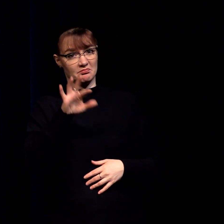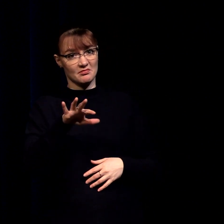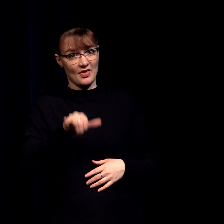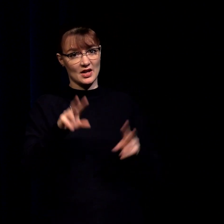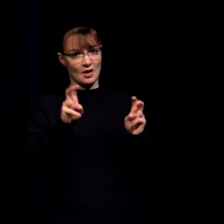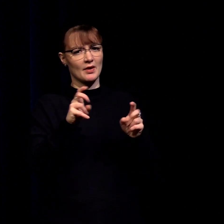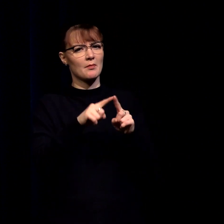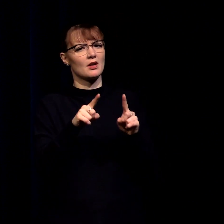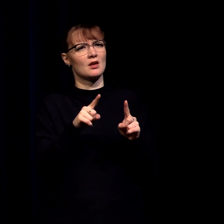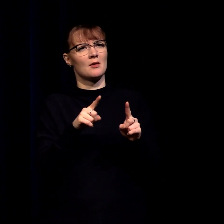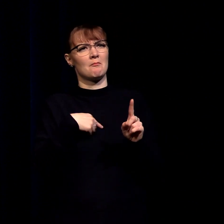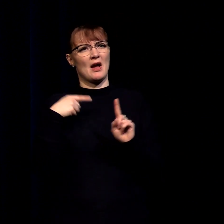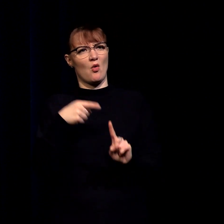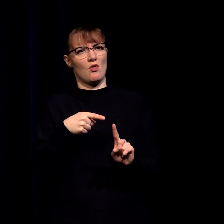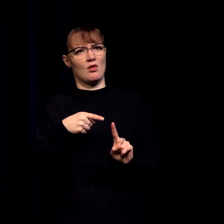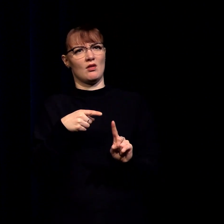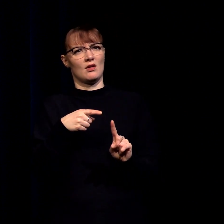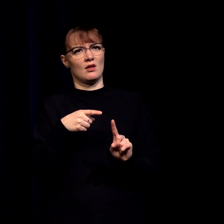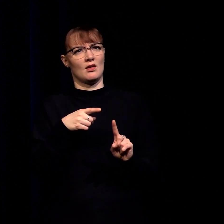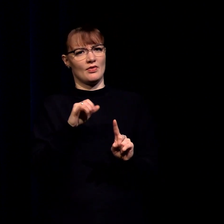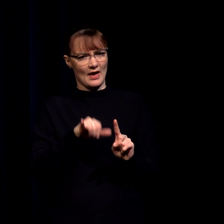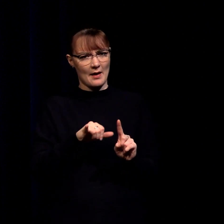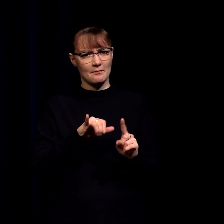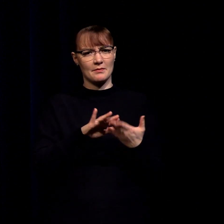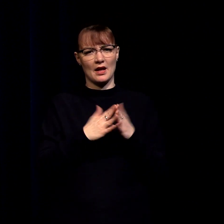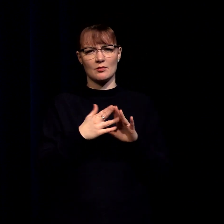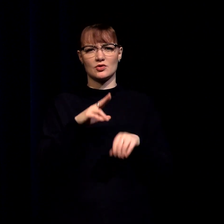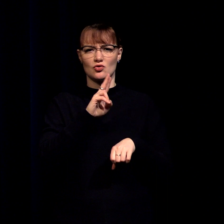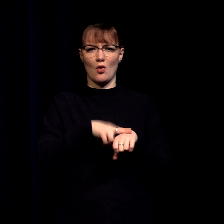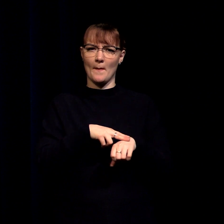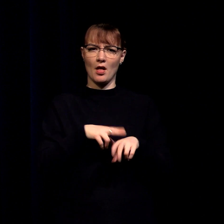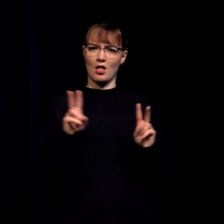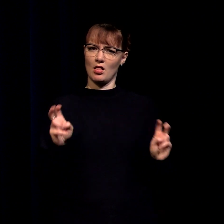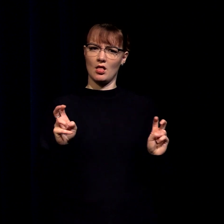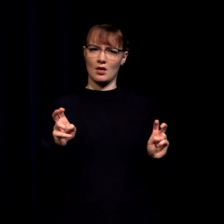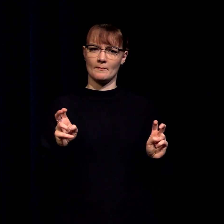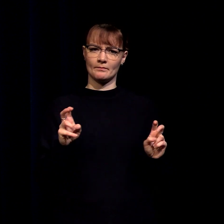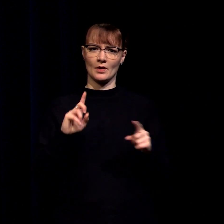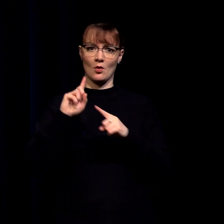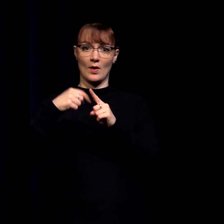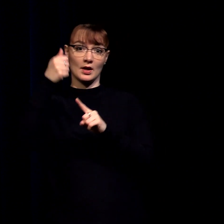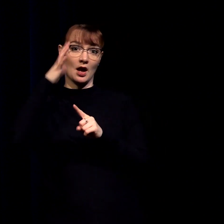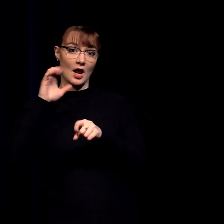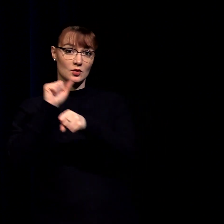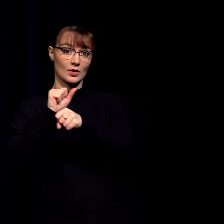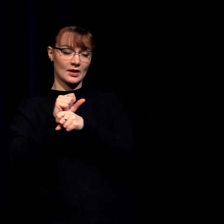is to normalize that. That when God is at work, the enemy is not happy. And for